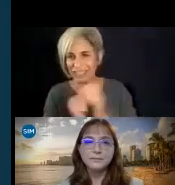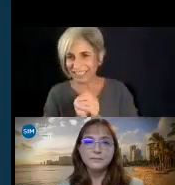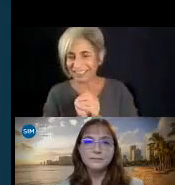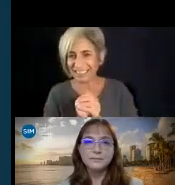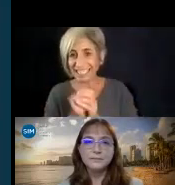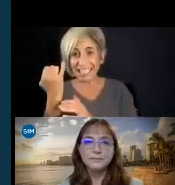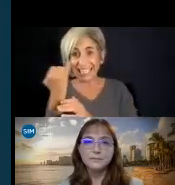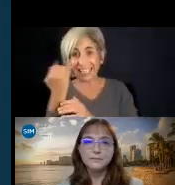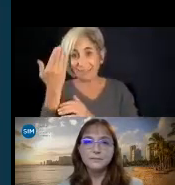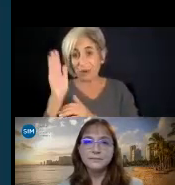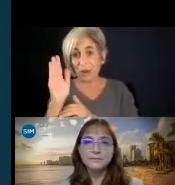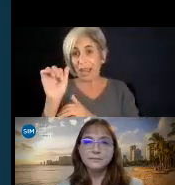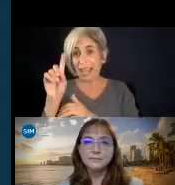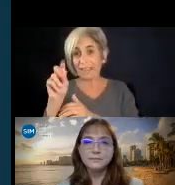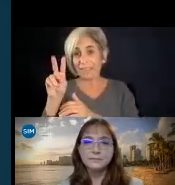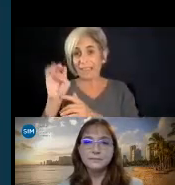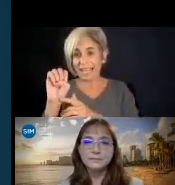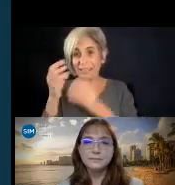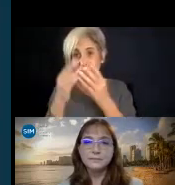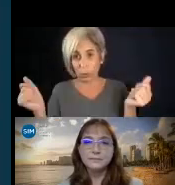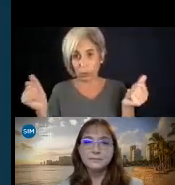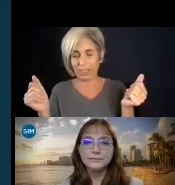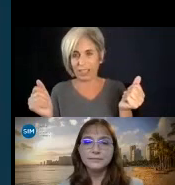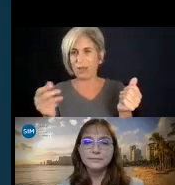Advance Solutions I'd like to provide you just a quick overview.